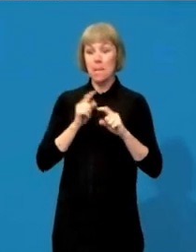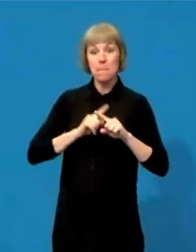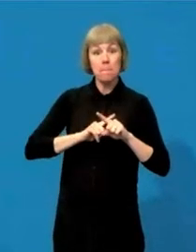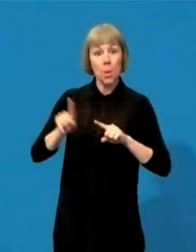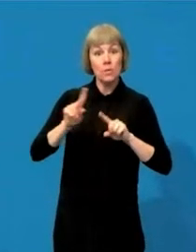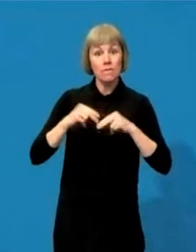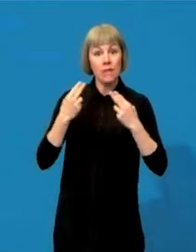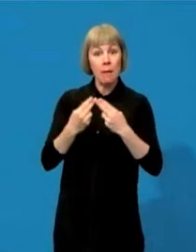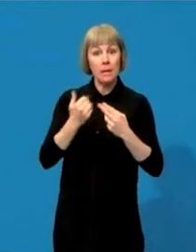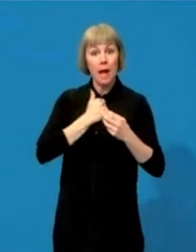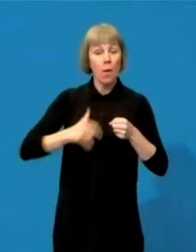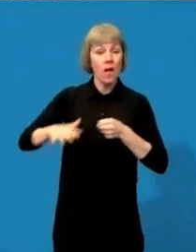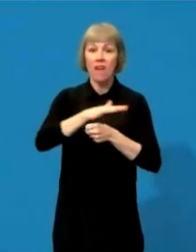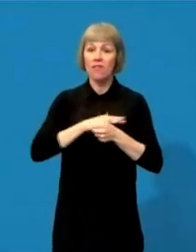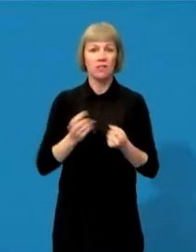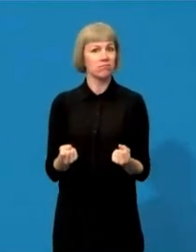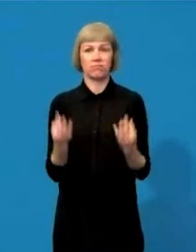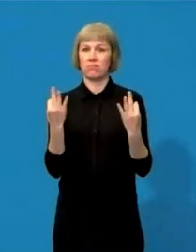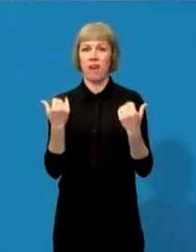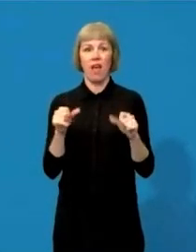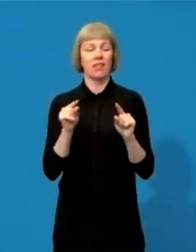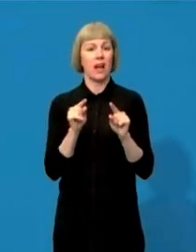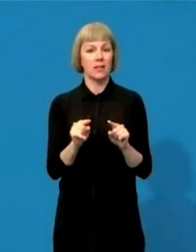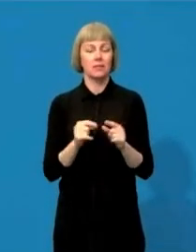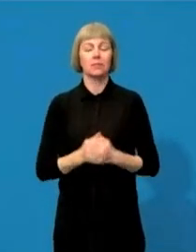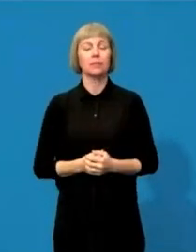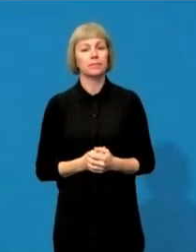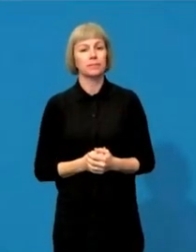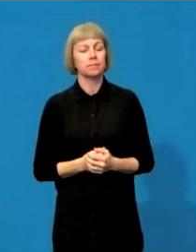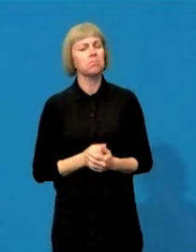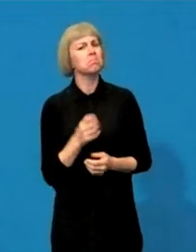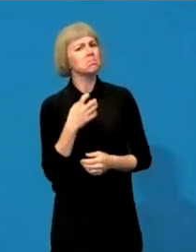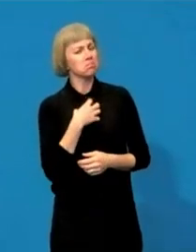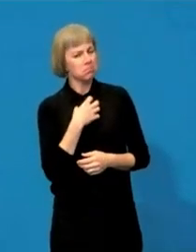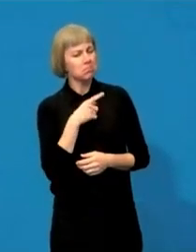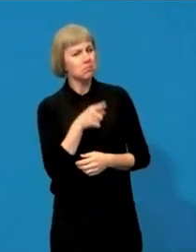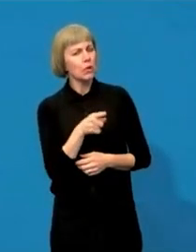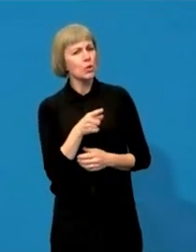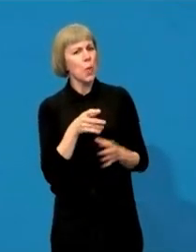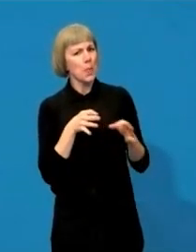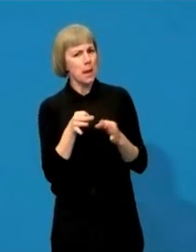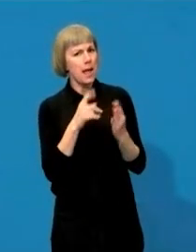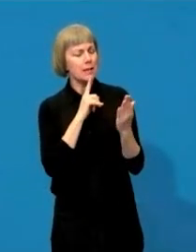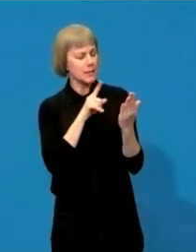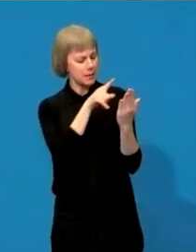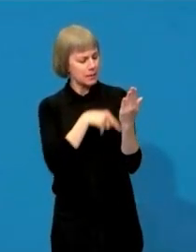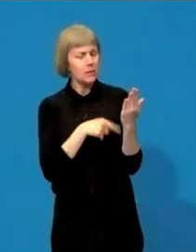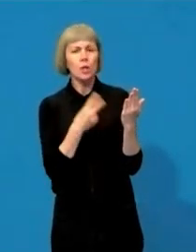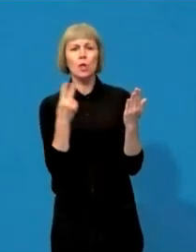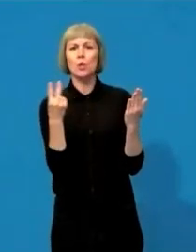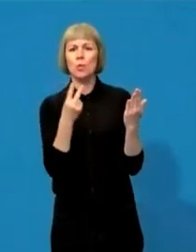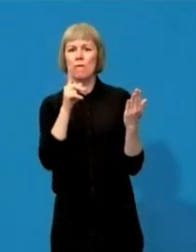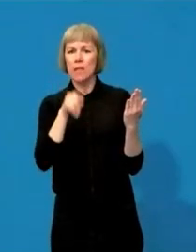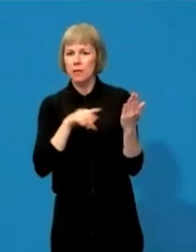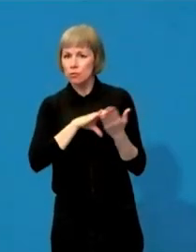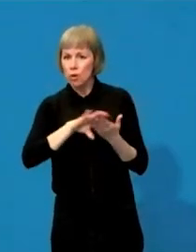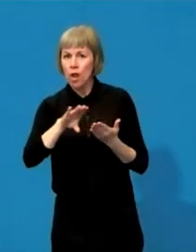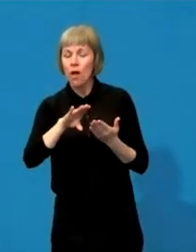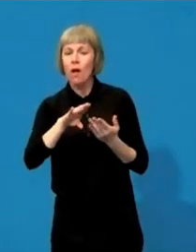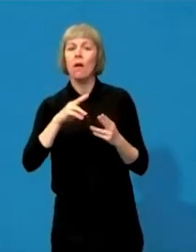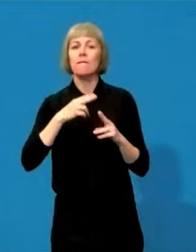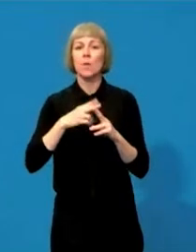Yes. The plan provided for $12,000-odd for an improved daily living